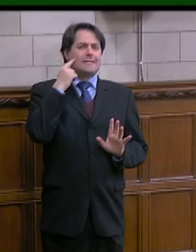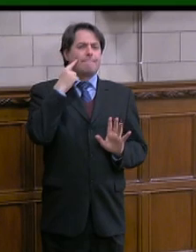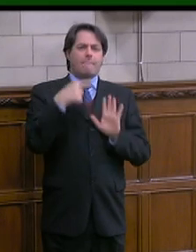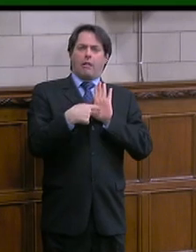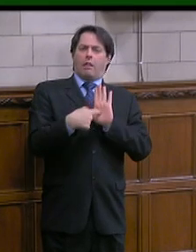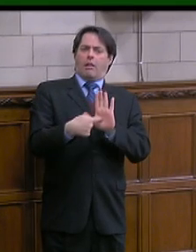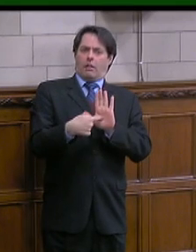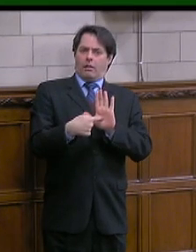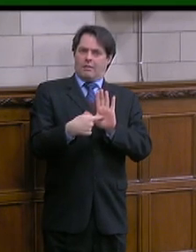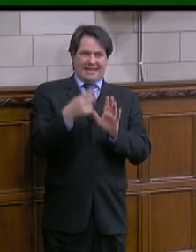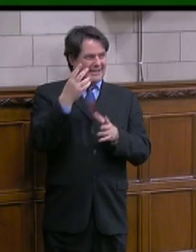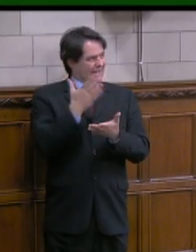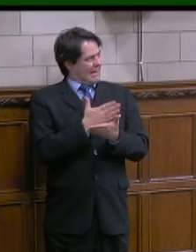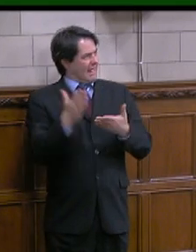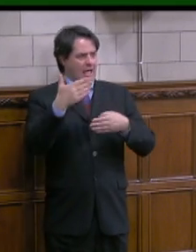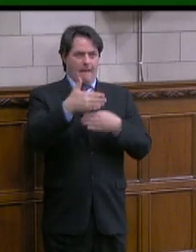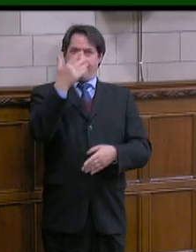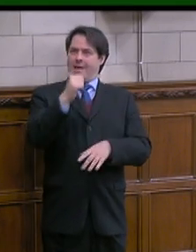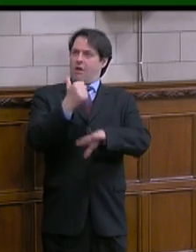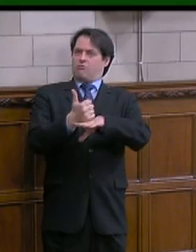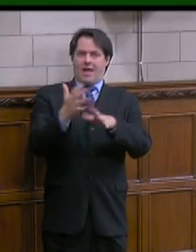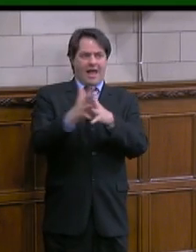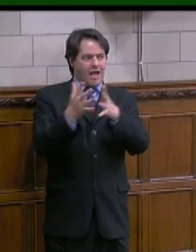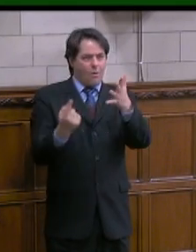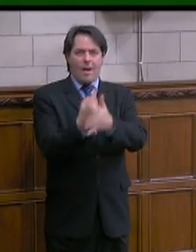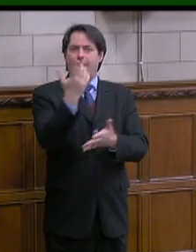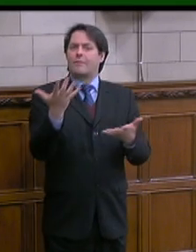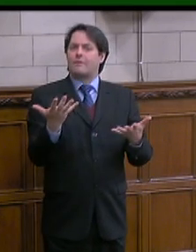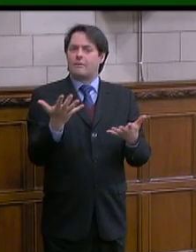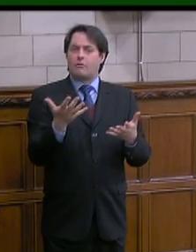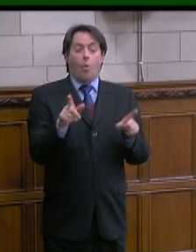in a simple way how barriers are created and removed.